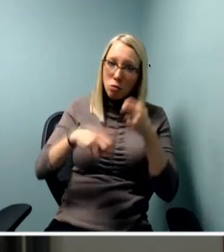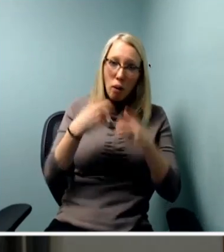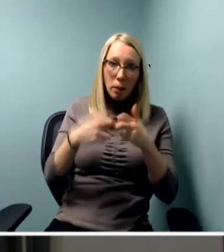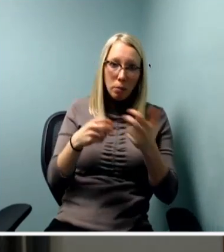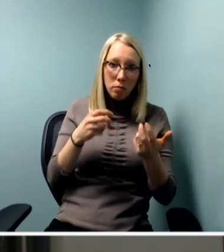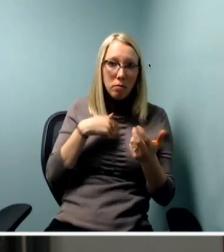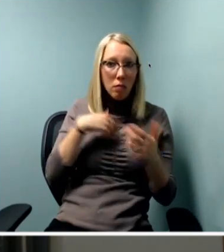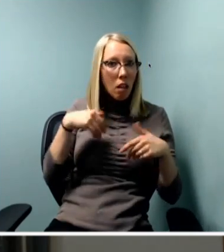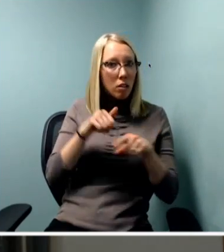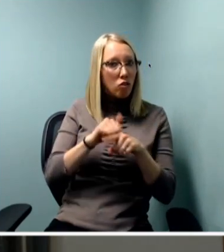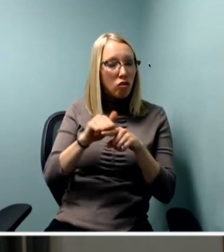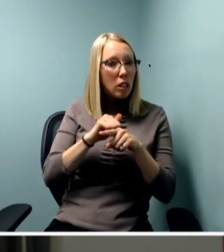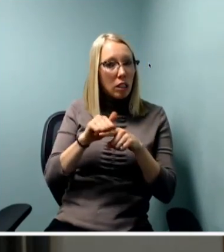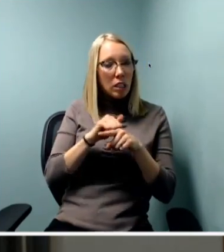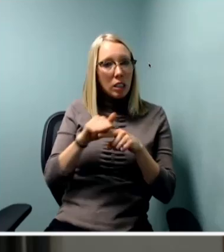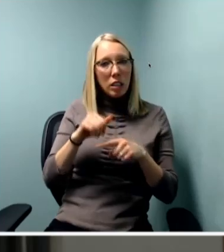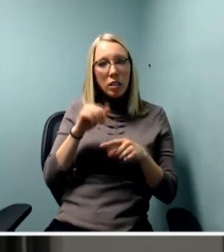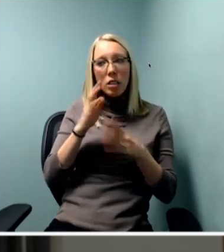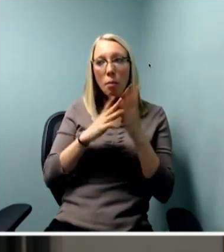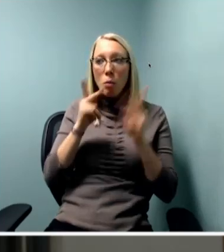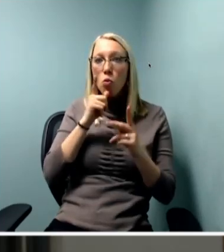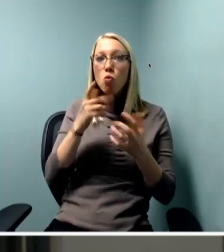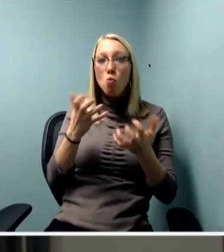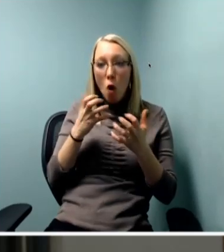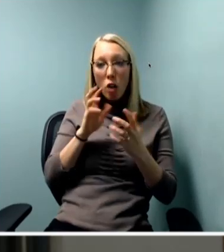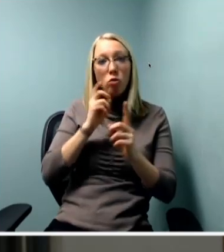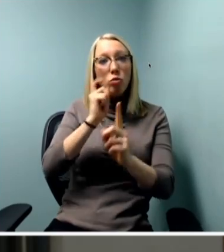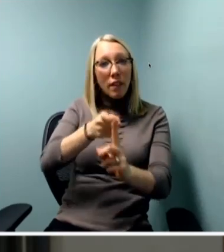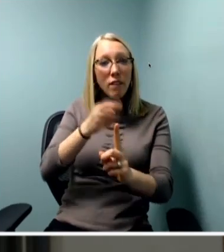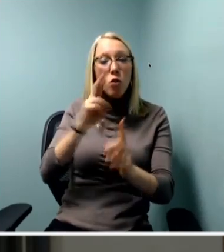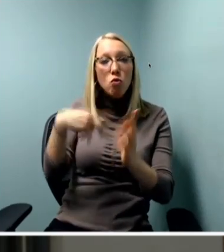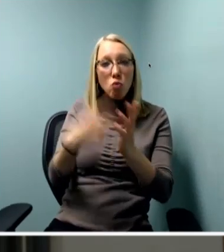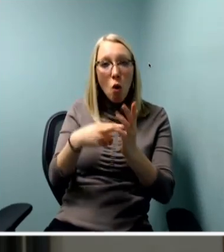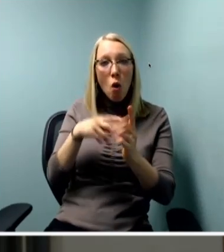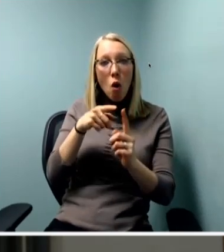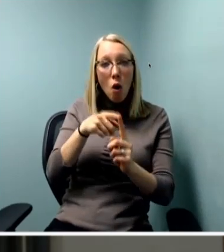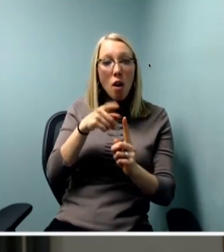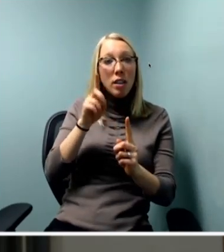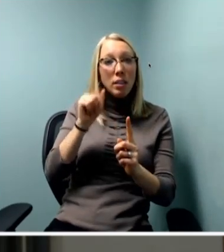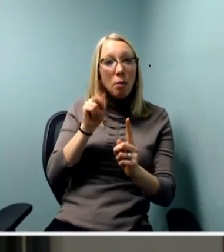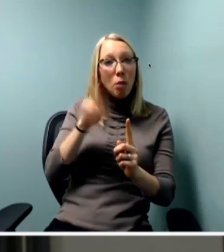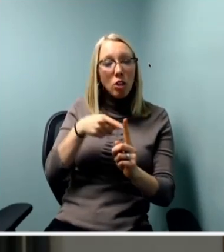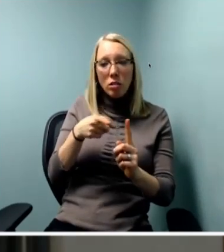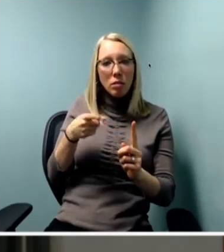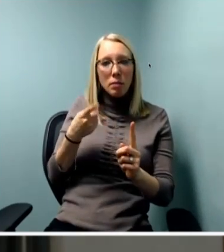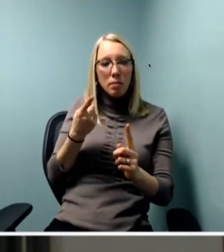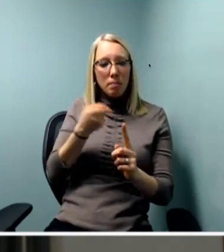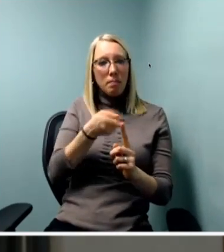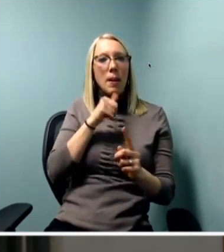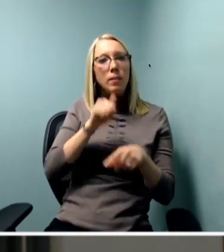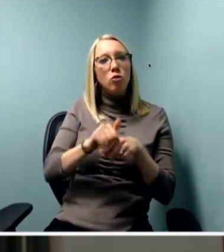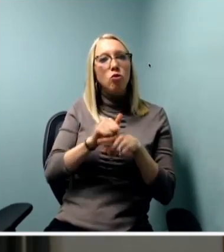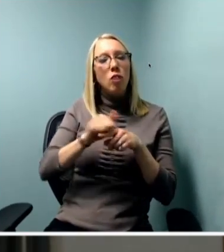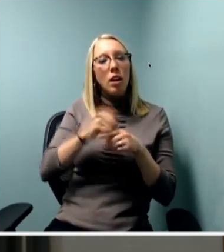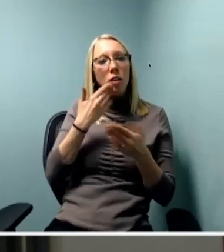that people who do want to cast disabled people are coming up against. There's not enough of us.